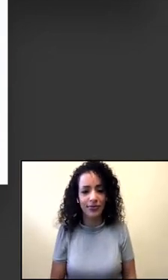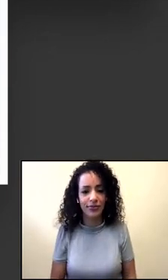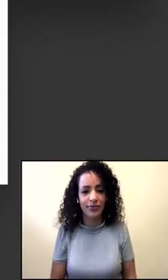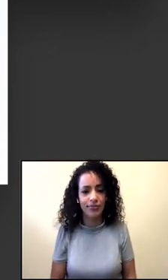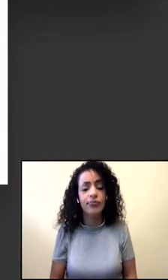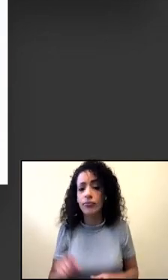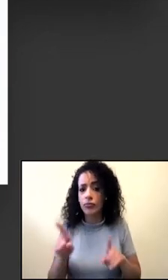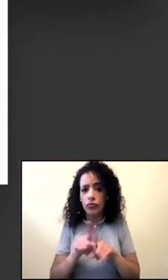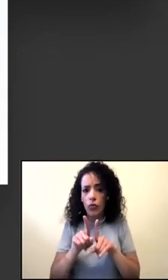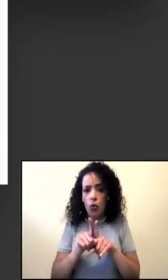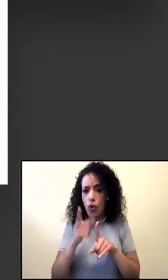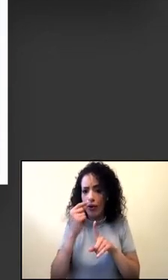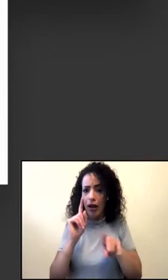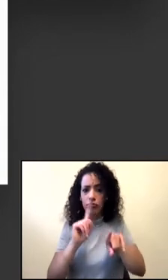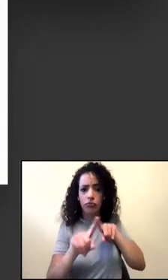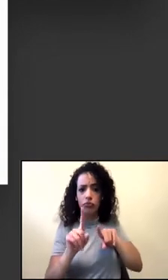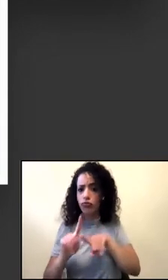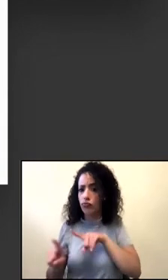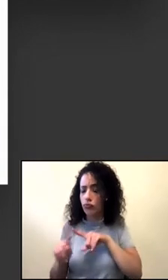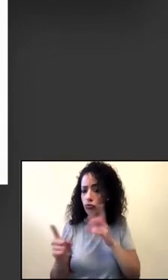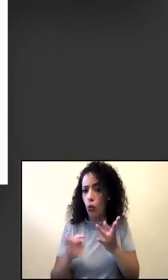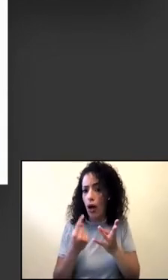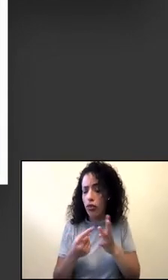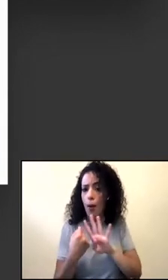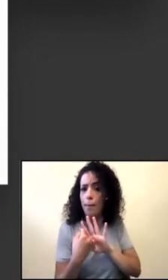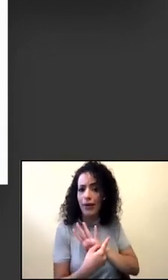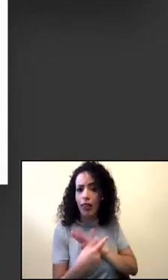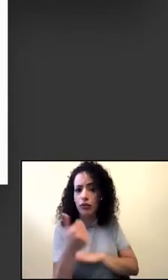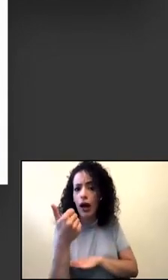back to anything that any of the other panelists have just said. But yeah I'm really interested in